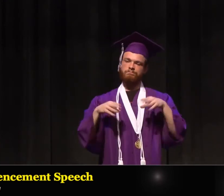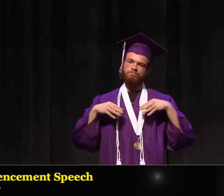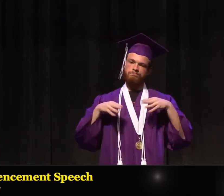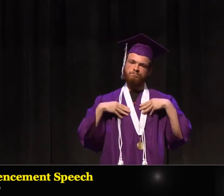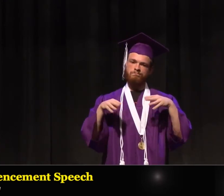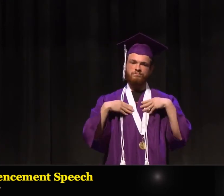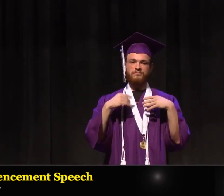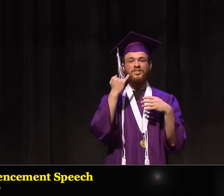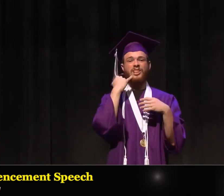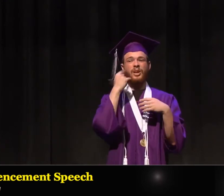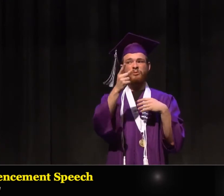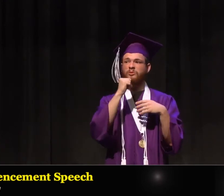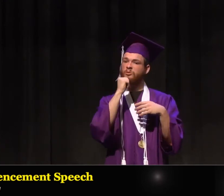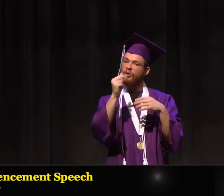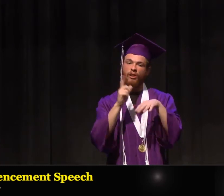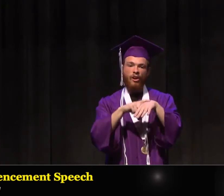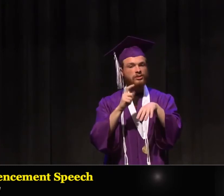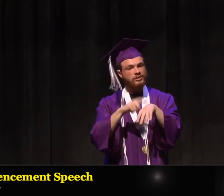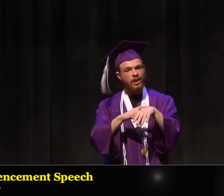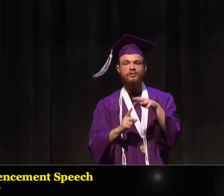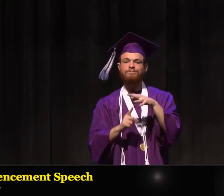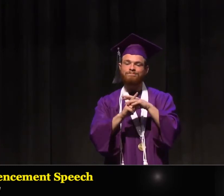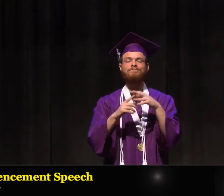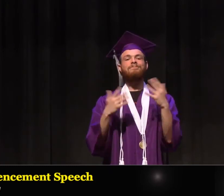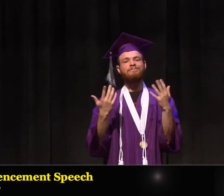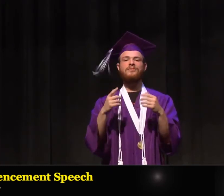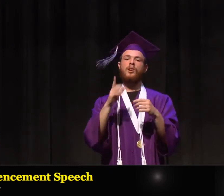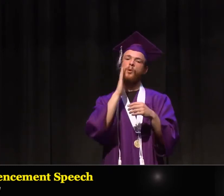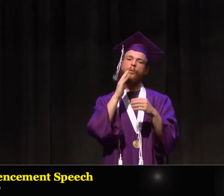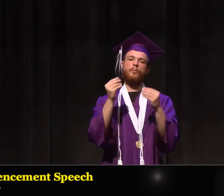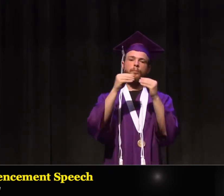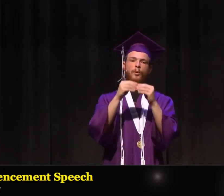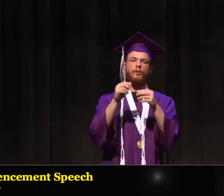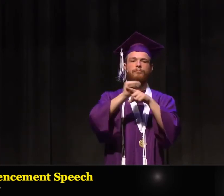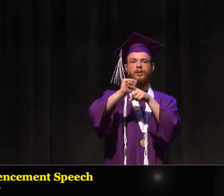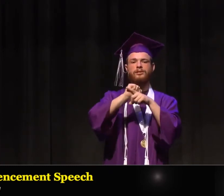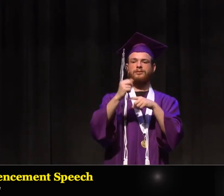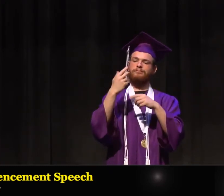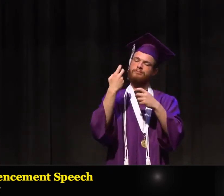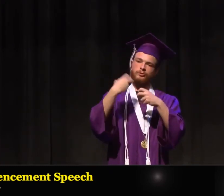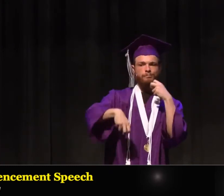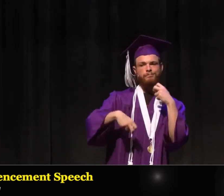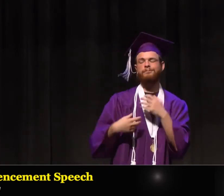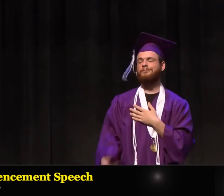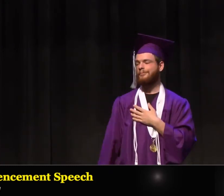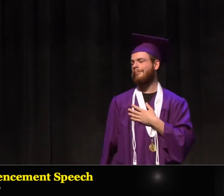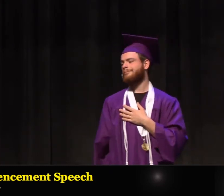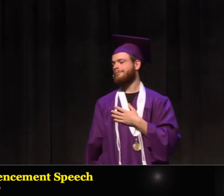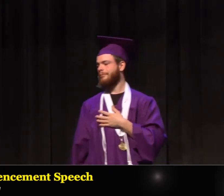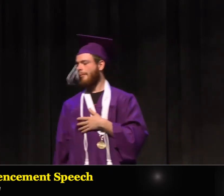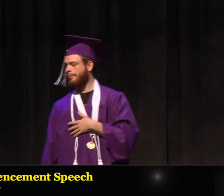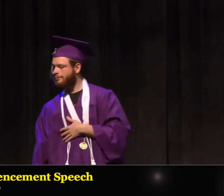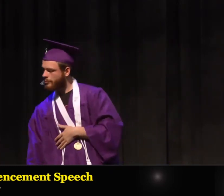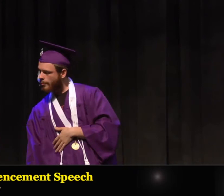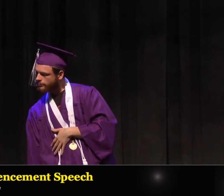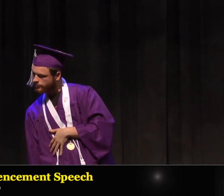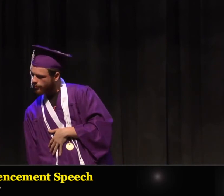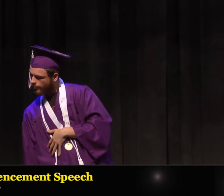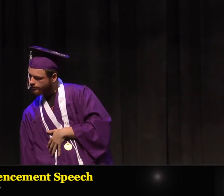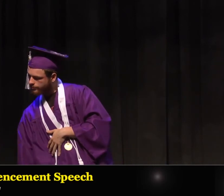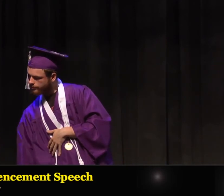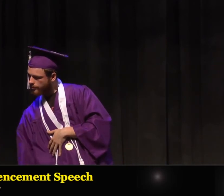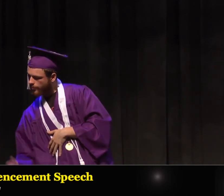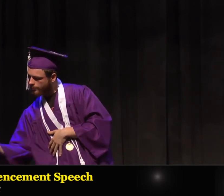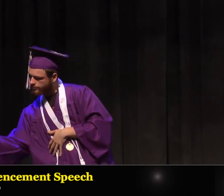to show up and be accepting of instruction and if I wasn't, there'd be a harder practice to follow.